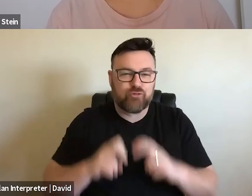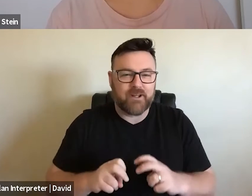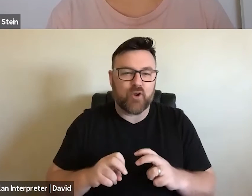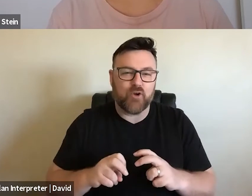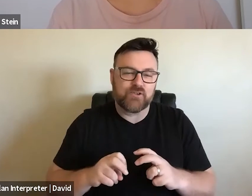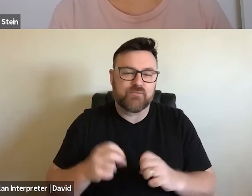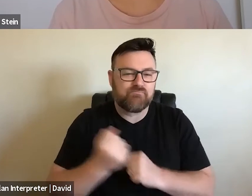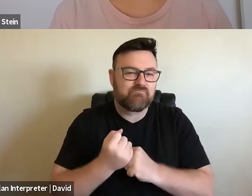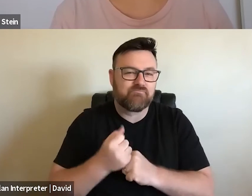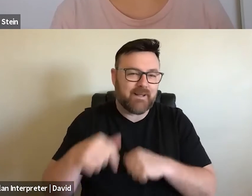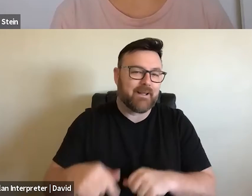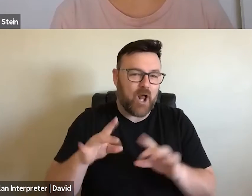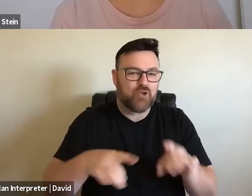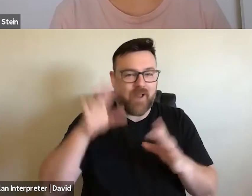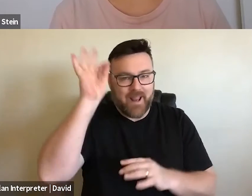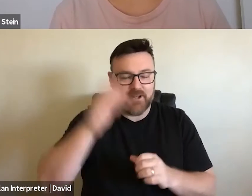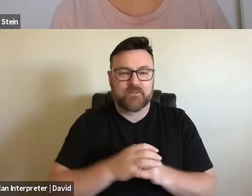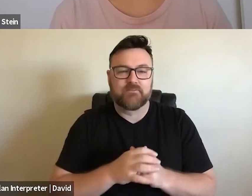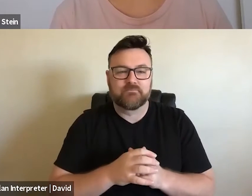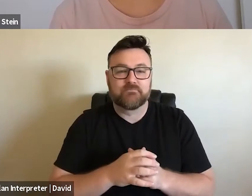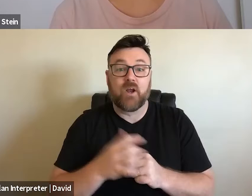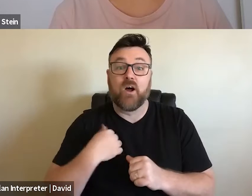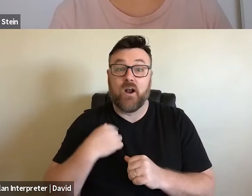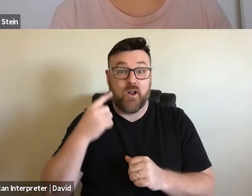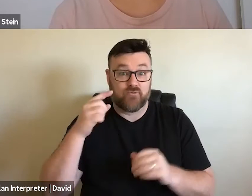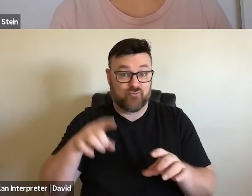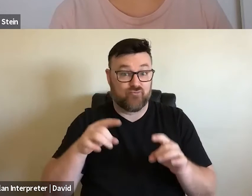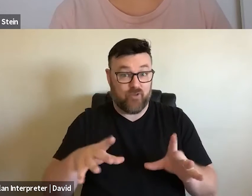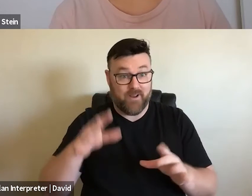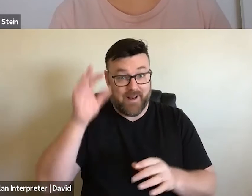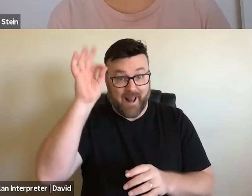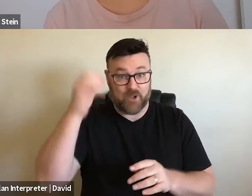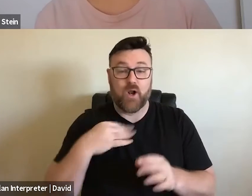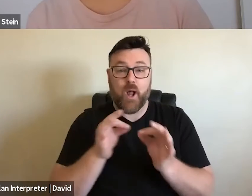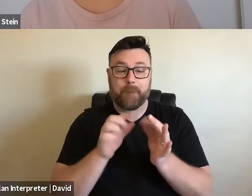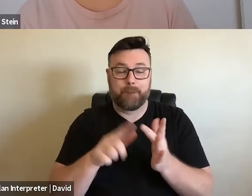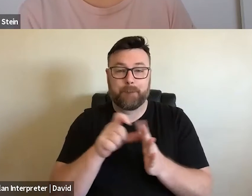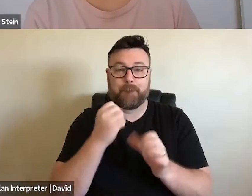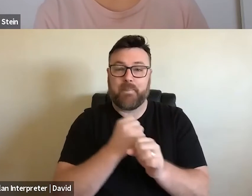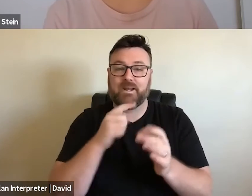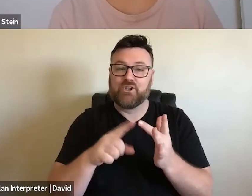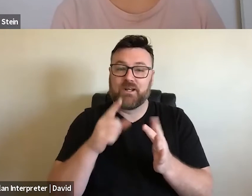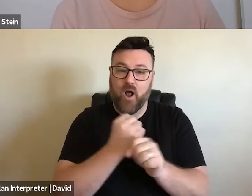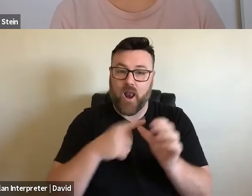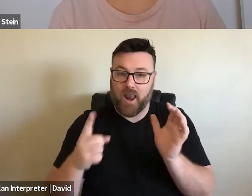I would like to acknowledge that I'm coming to you from the unseeded land of the -- people and I pay respect to the elders past, present, and emerging.